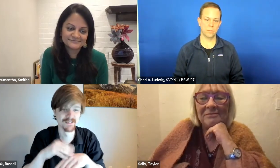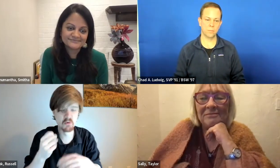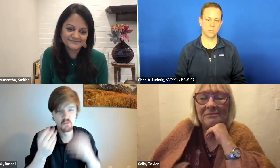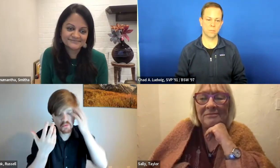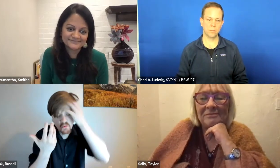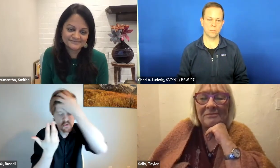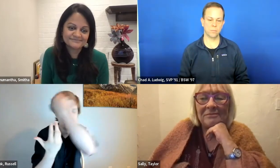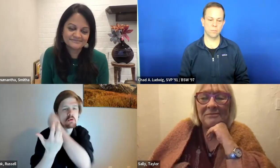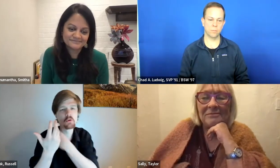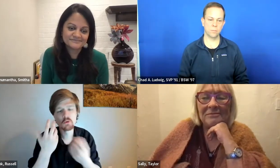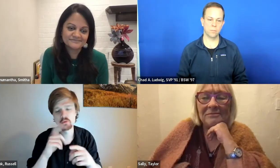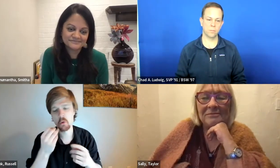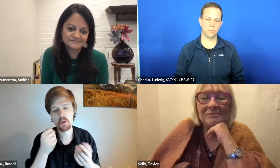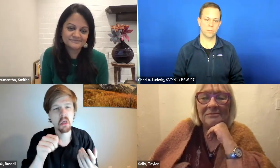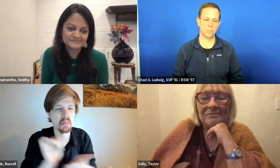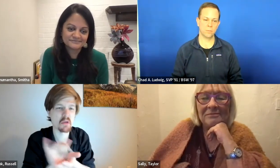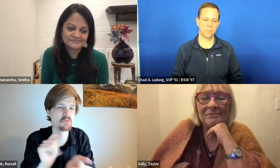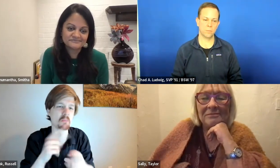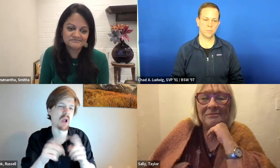but we also had a really great pets...